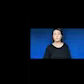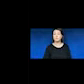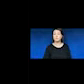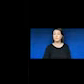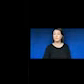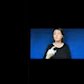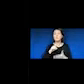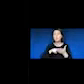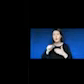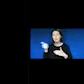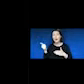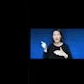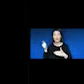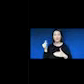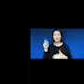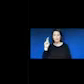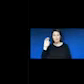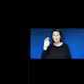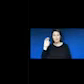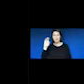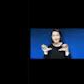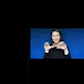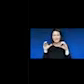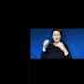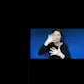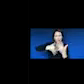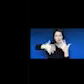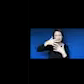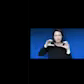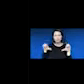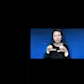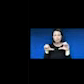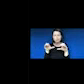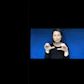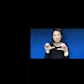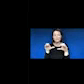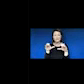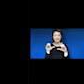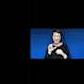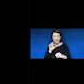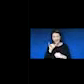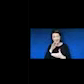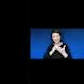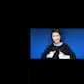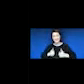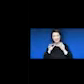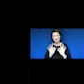This is a huge area of life that we don't want to forget about, and we don't want to